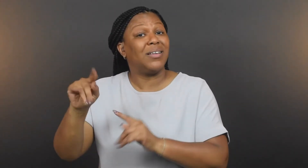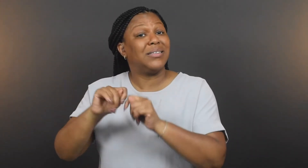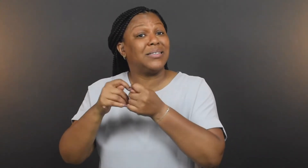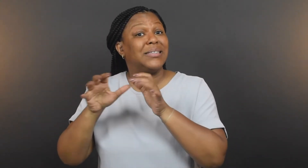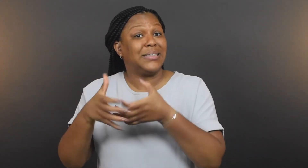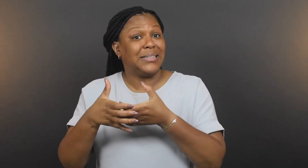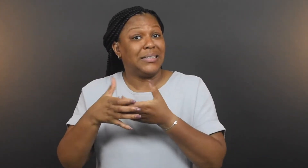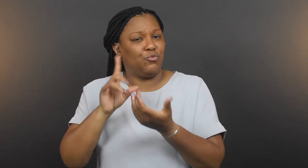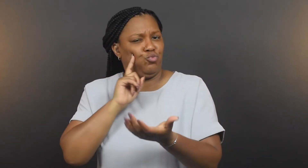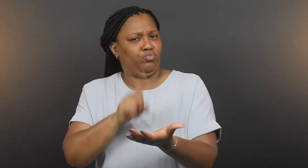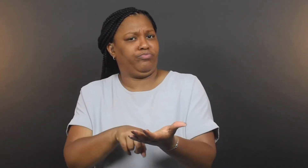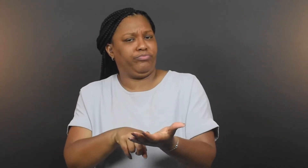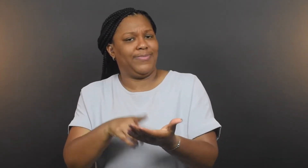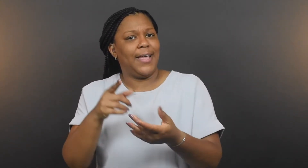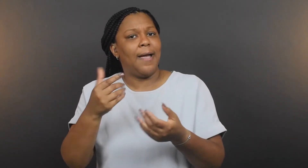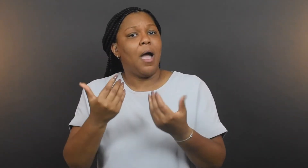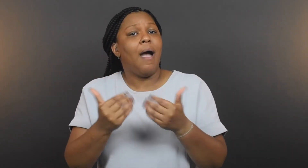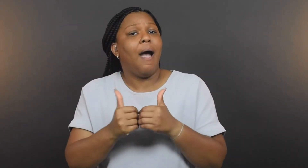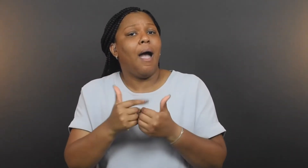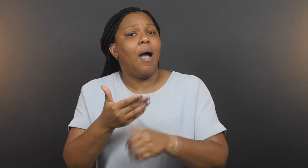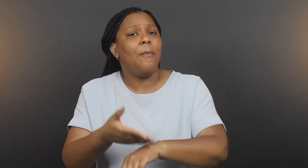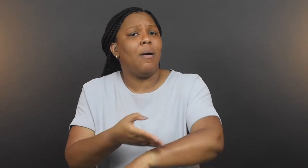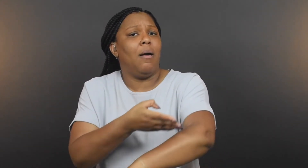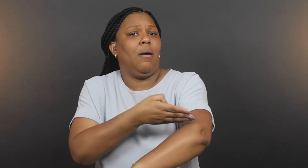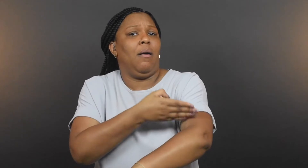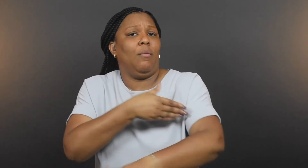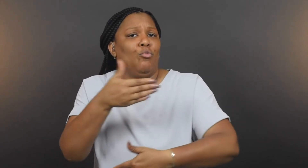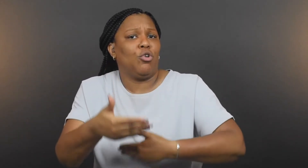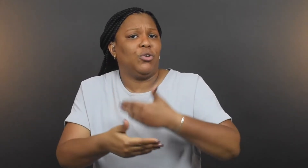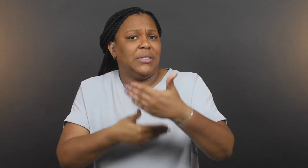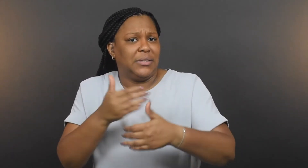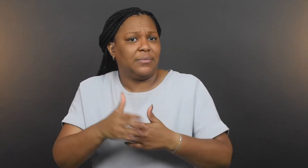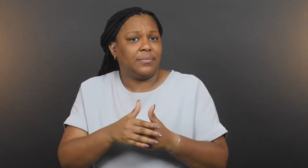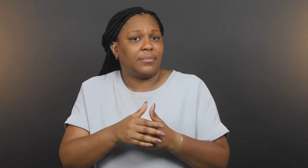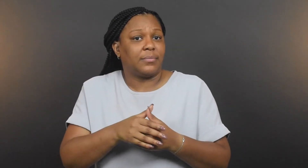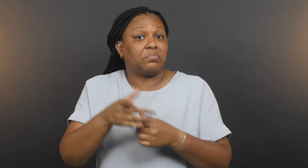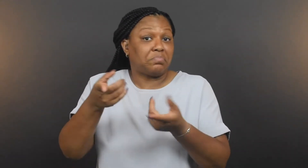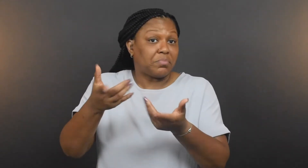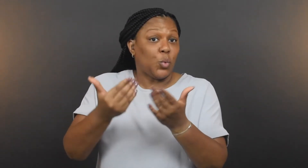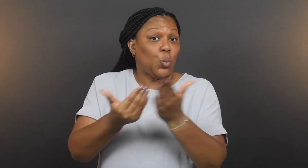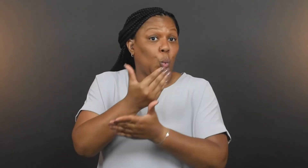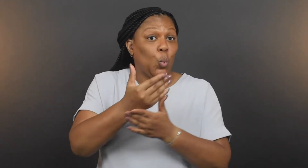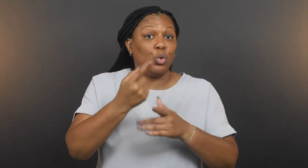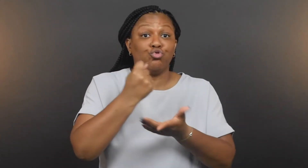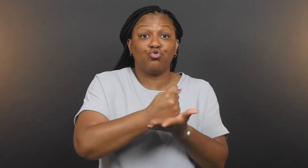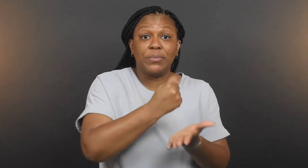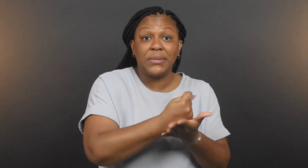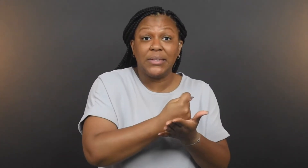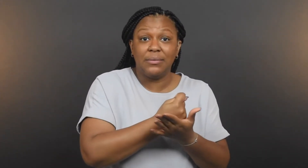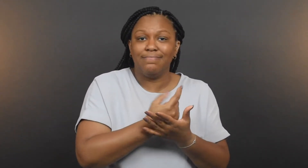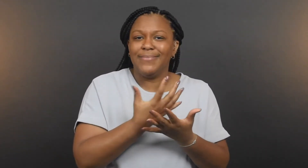for long-term debilitating symptoms.’” Deblina and her team have also witnessed